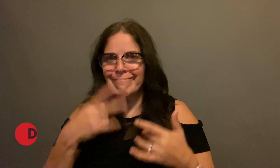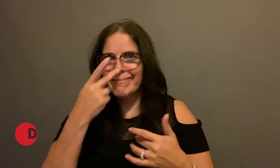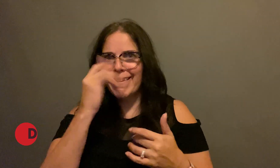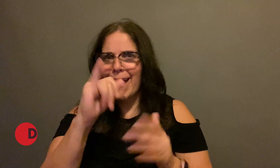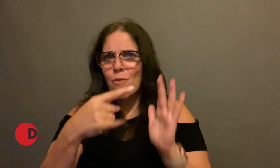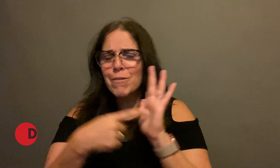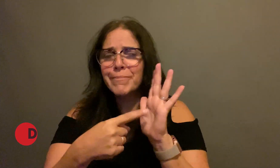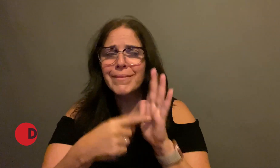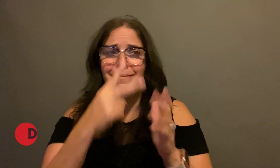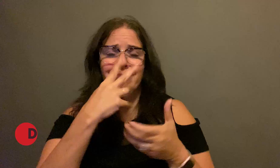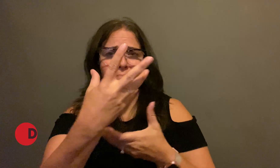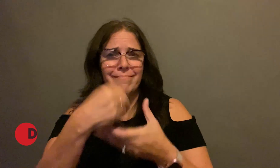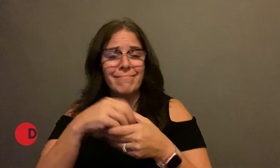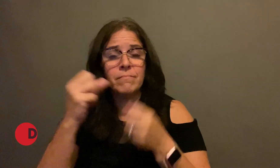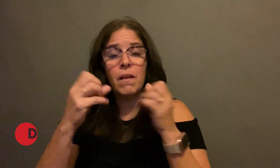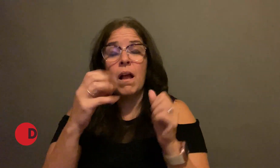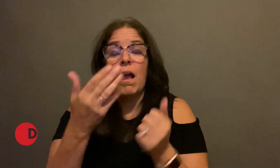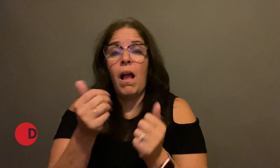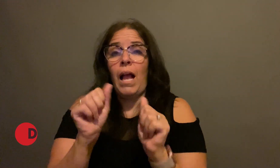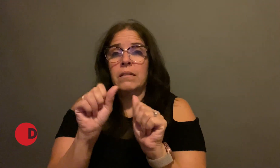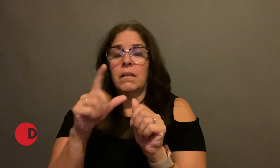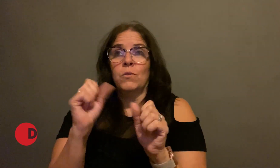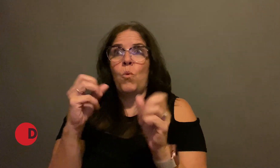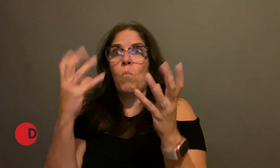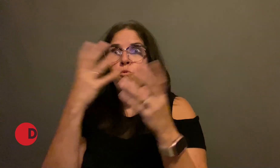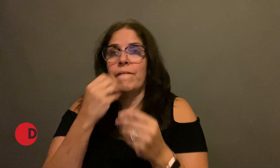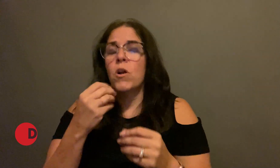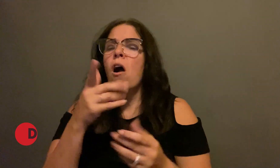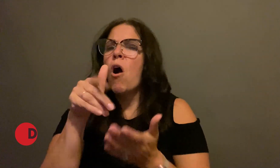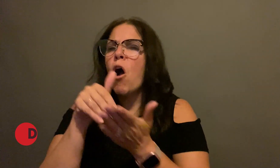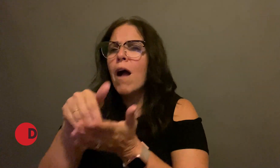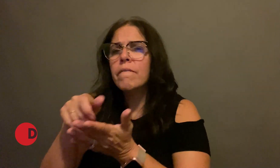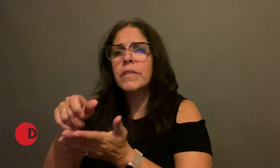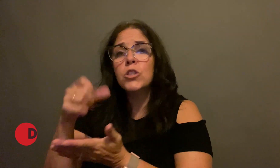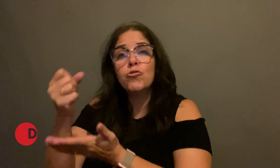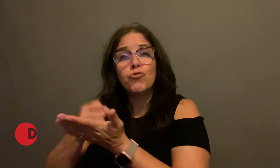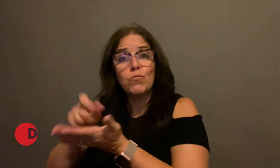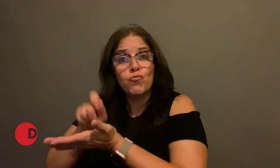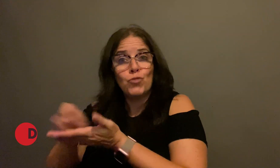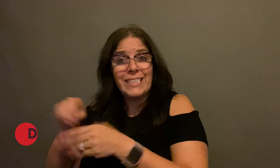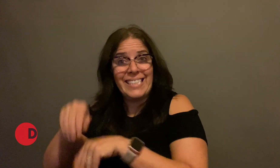see how it is represented and how ASL is incorporated as ASL is such a beautiful